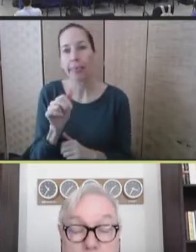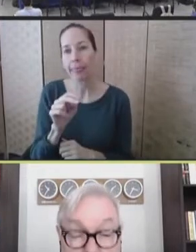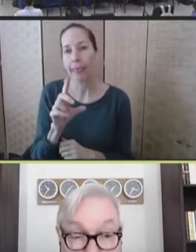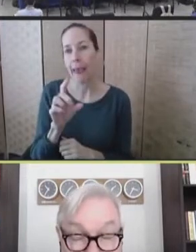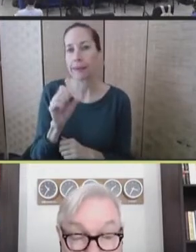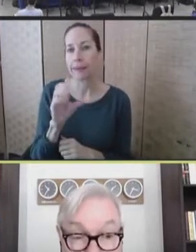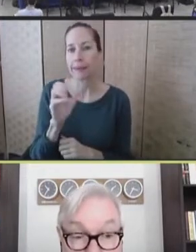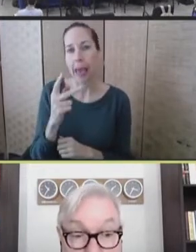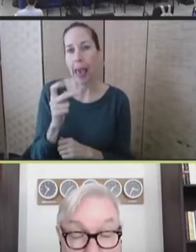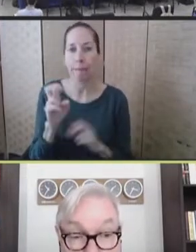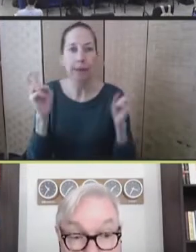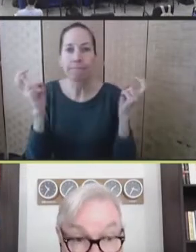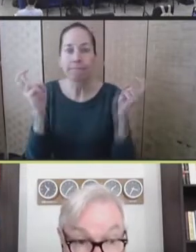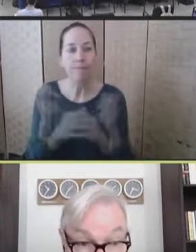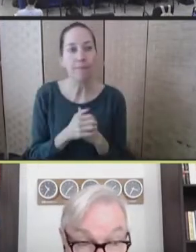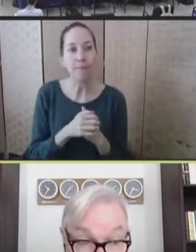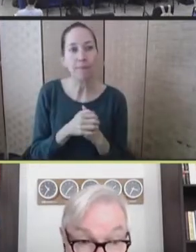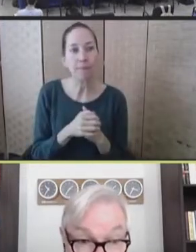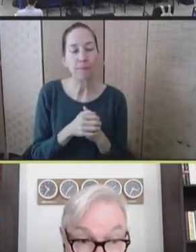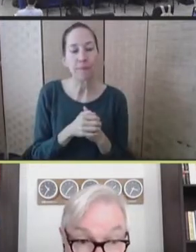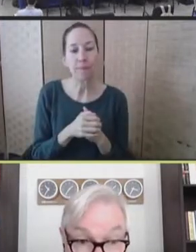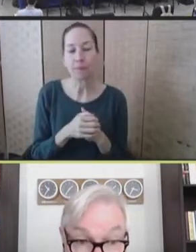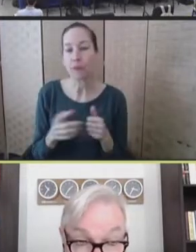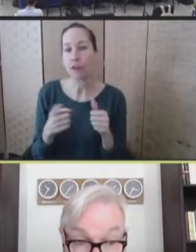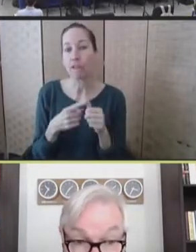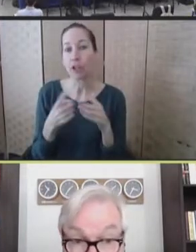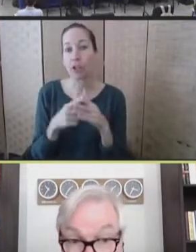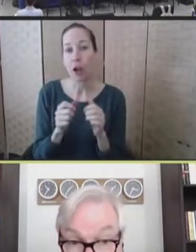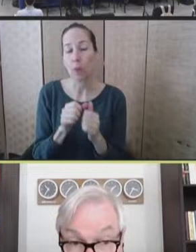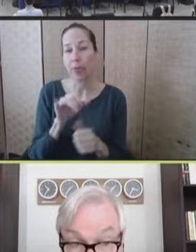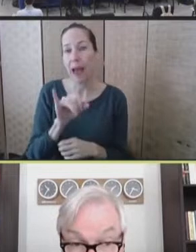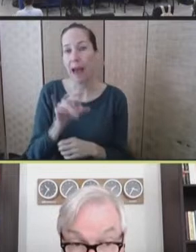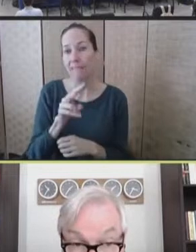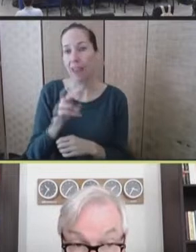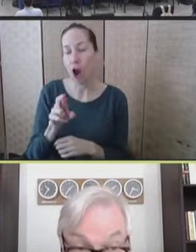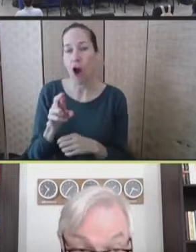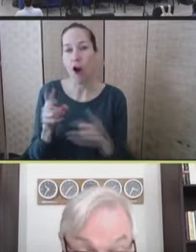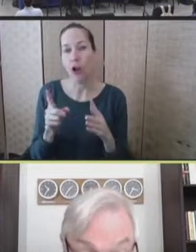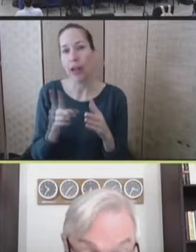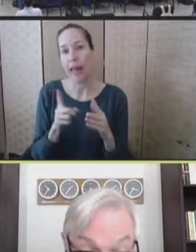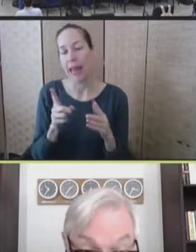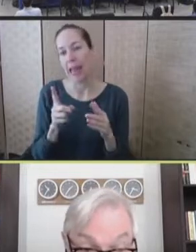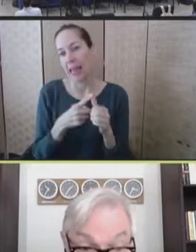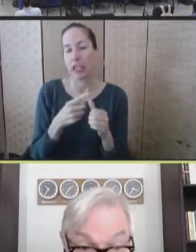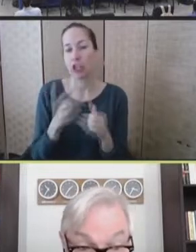So, let's first start out with the IVR initiative, the influenza vaccine roadmap.